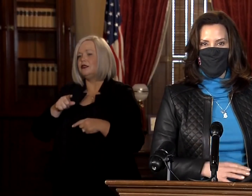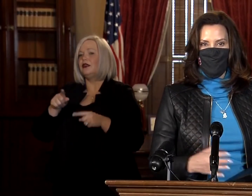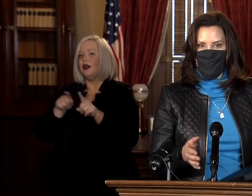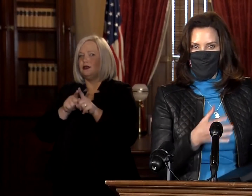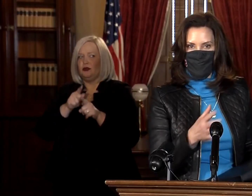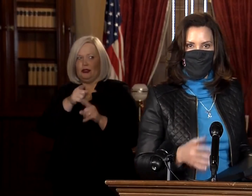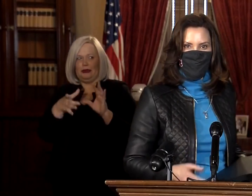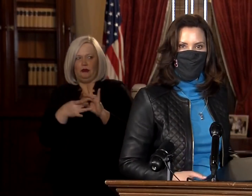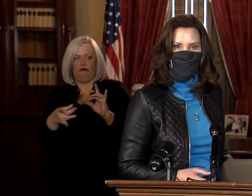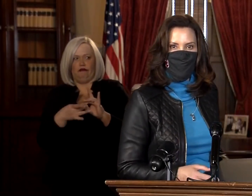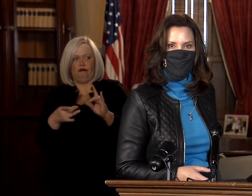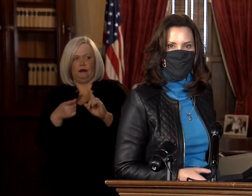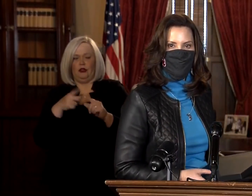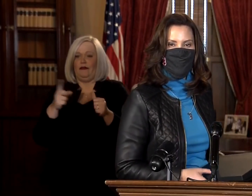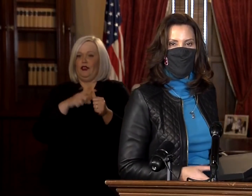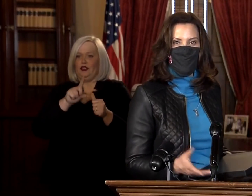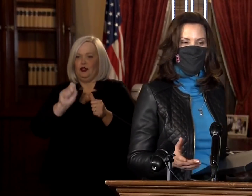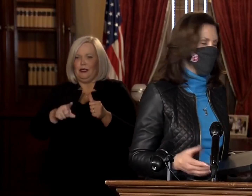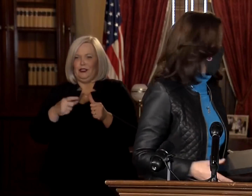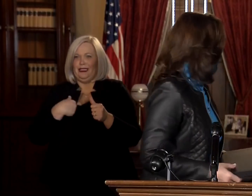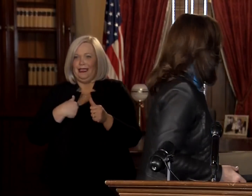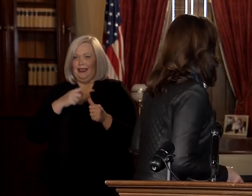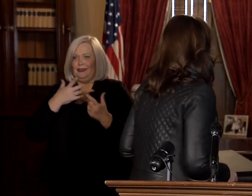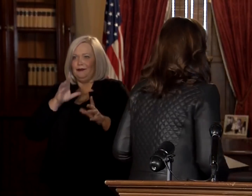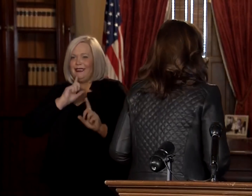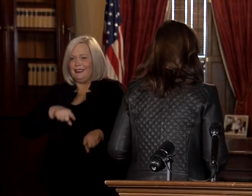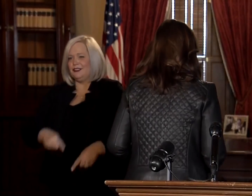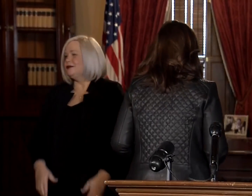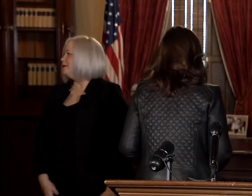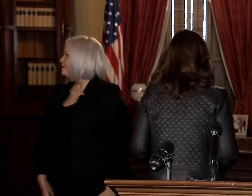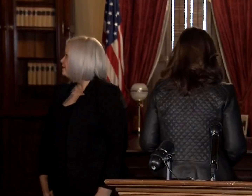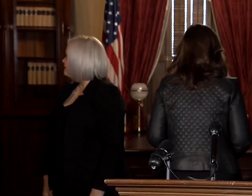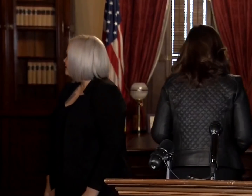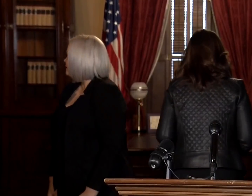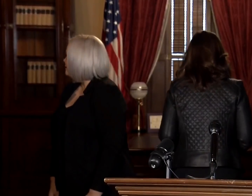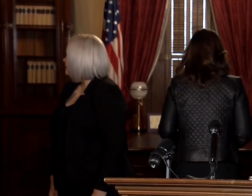how that’s working, I’m going to ask Dr. J. to answer that and ask Dr. J. to answer that and certainly invite her to add certainly invite her to add anything she wants to the first